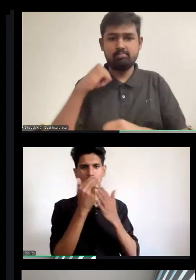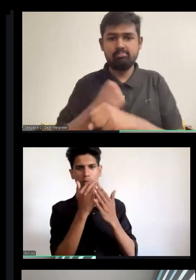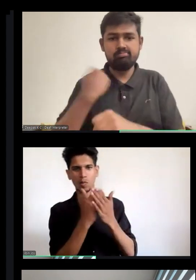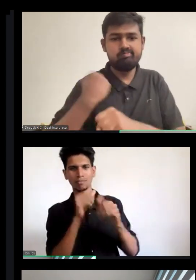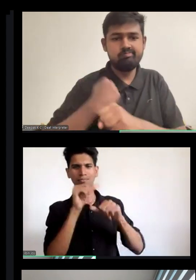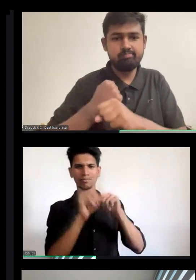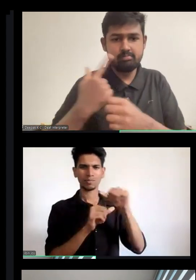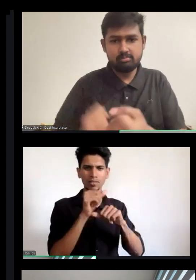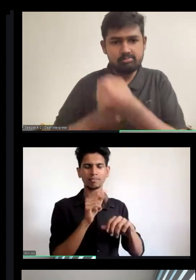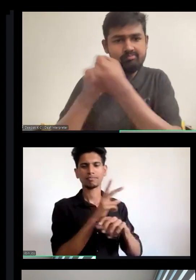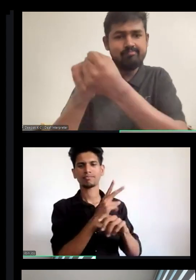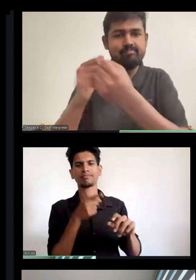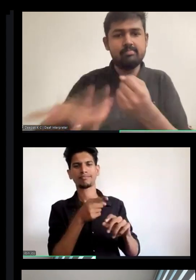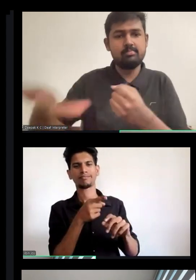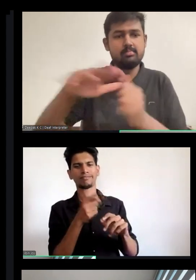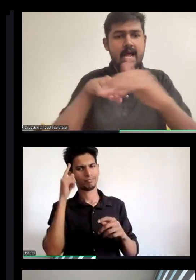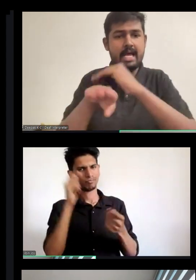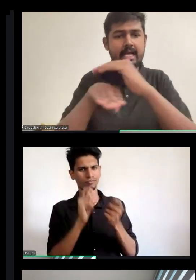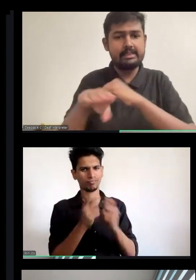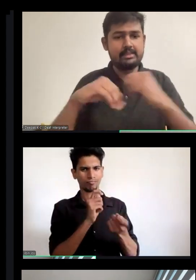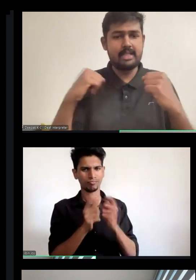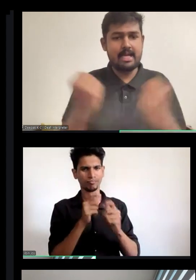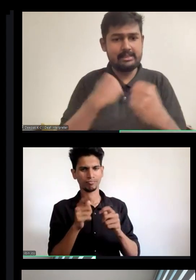Then accessibility initiatives can be executed smoothly.